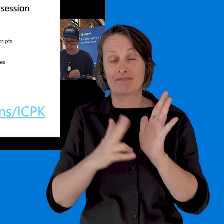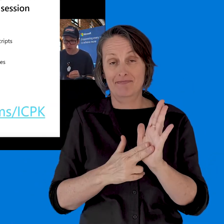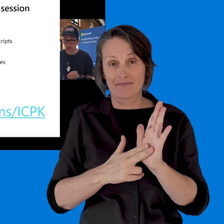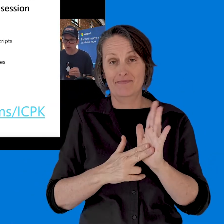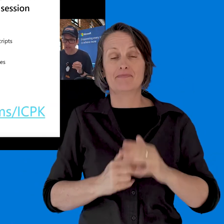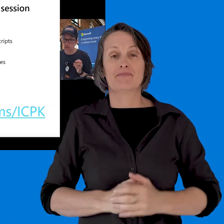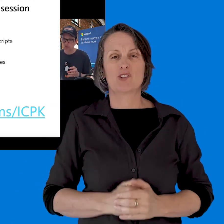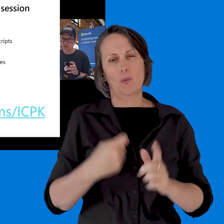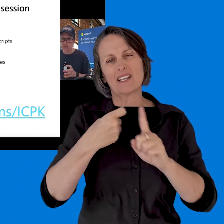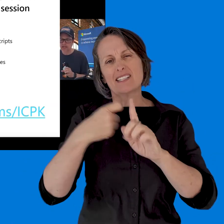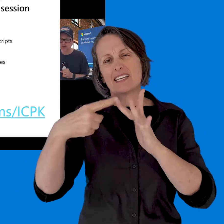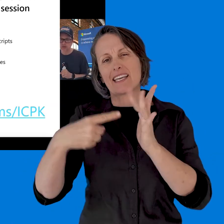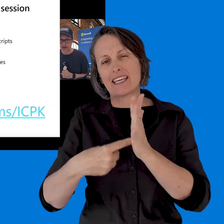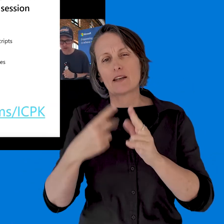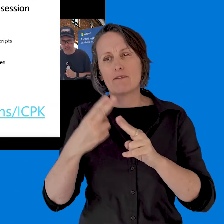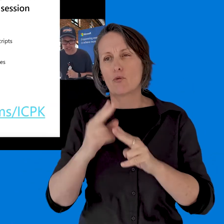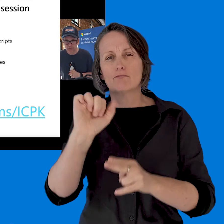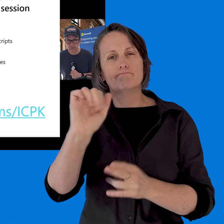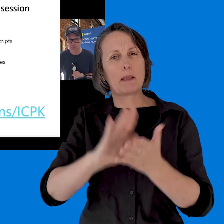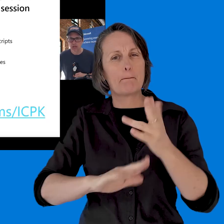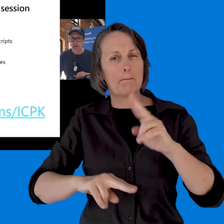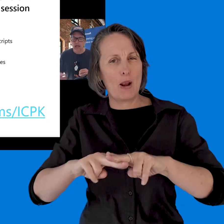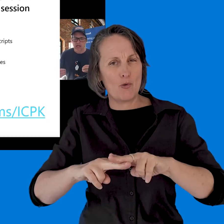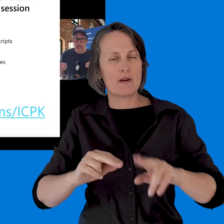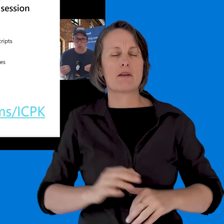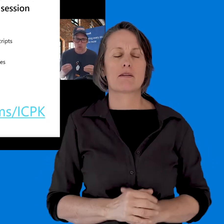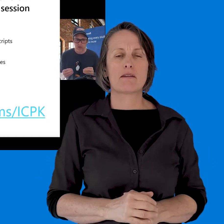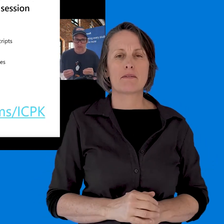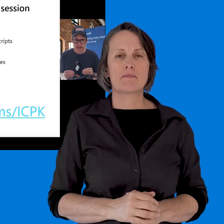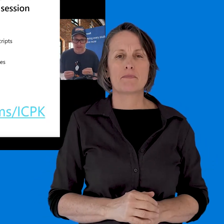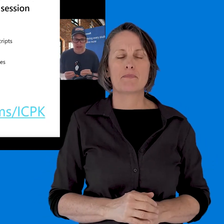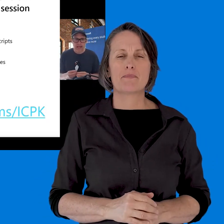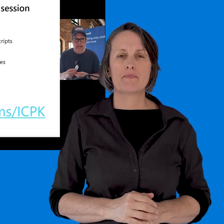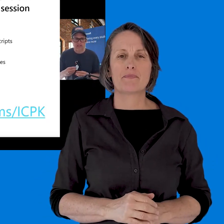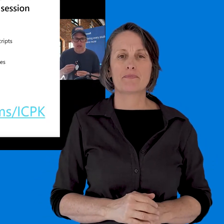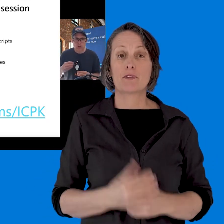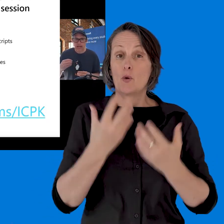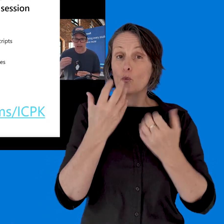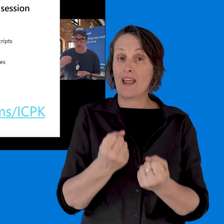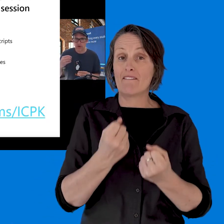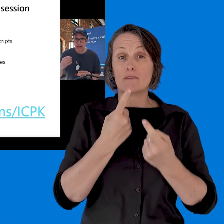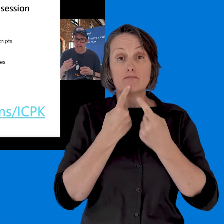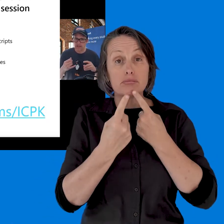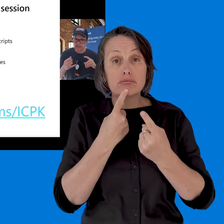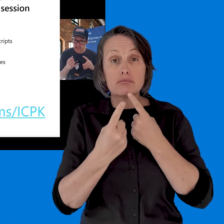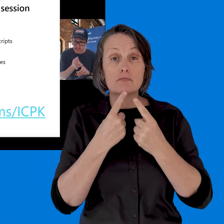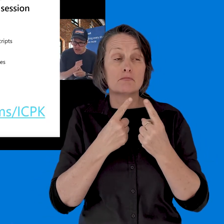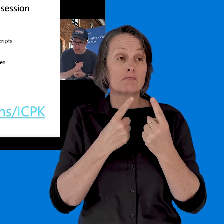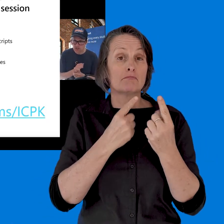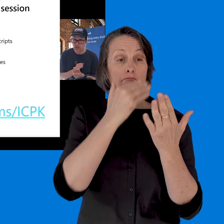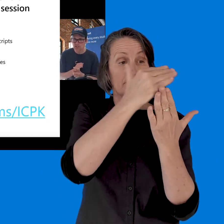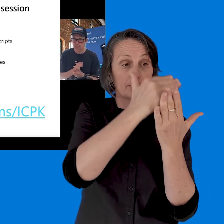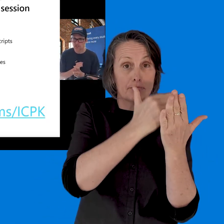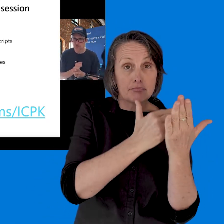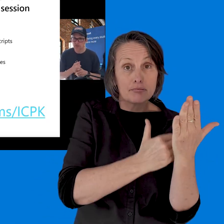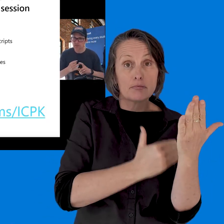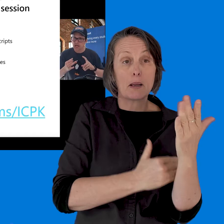Or the inclusive classroom parent kit. Now what we've done there is that we have created detailed instructions and scripts,